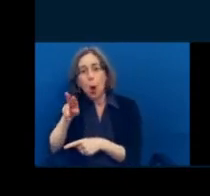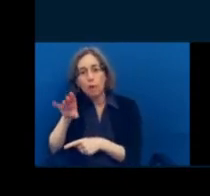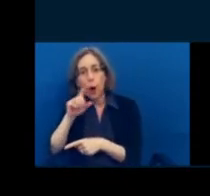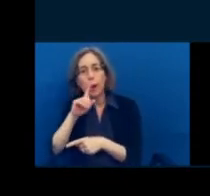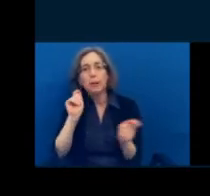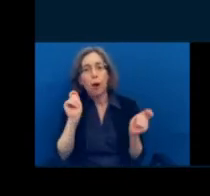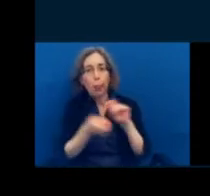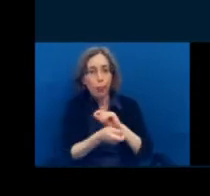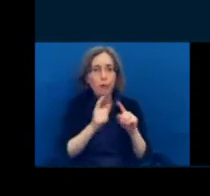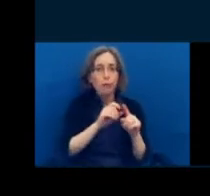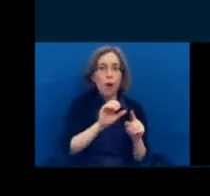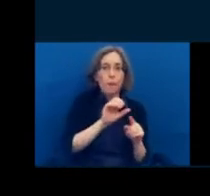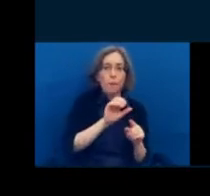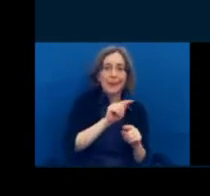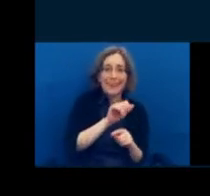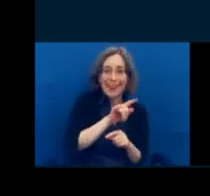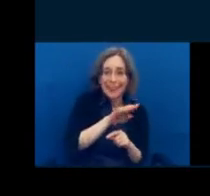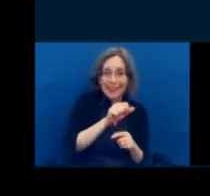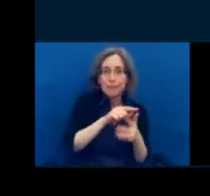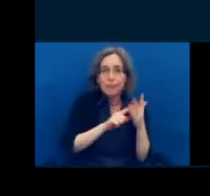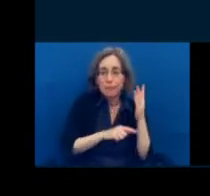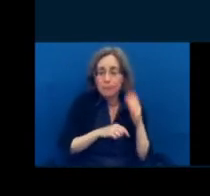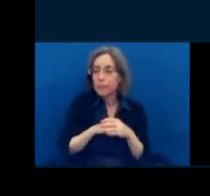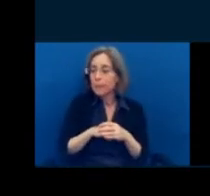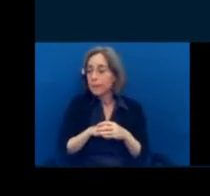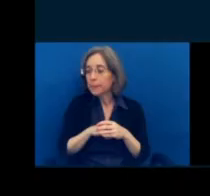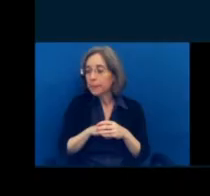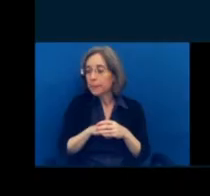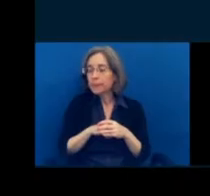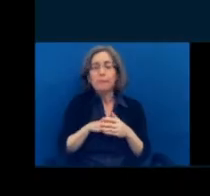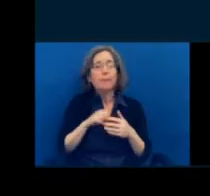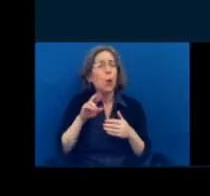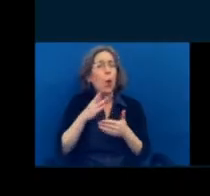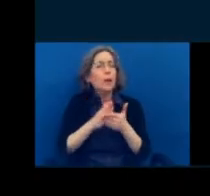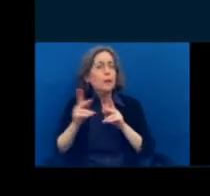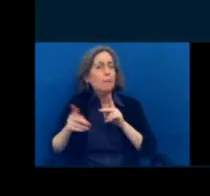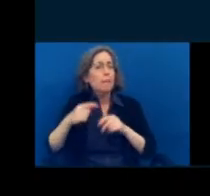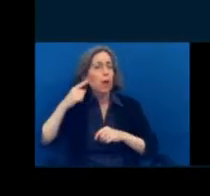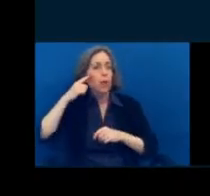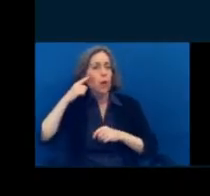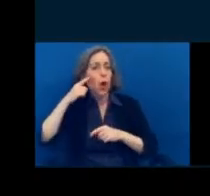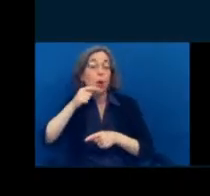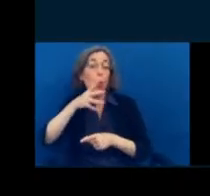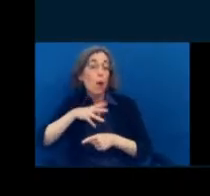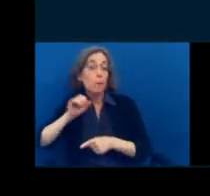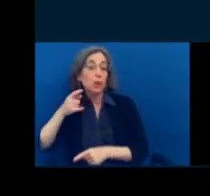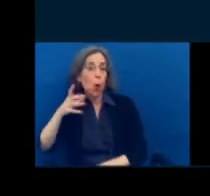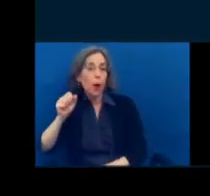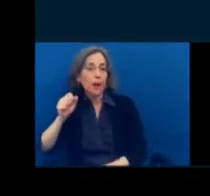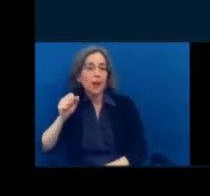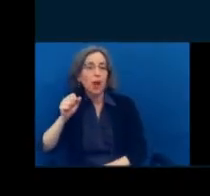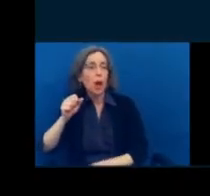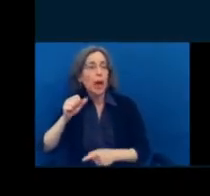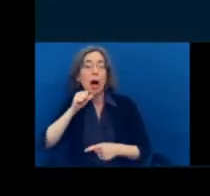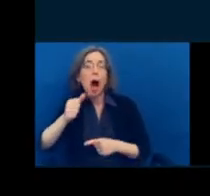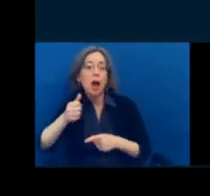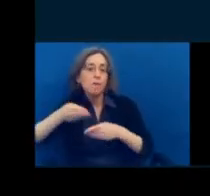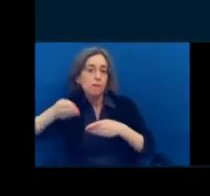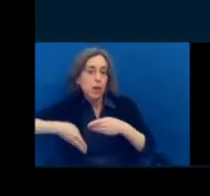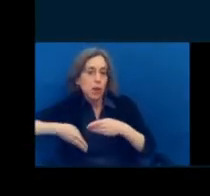OF DIFFERENCES WITH WOMAN'S AGER ANS BEING AN INCOMPLETE VERSION OF MEN OR INFERIOR REALIZIZATION.